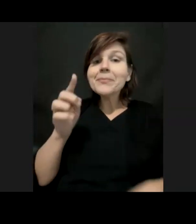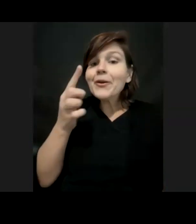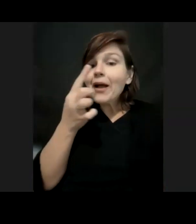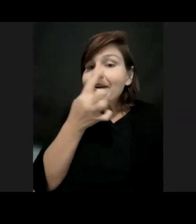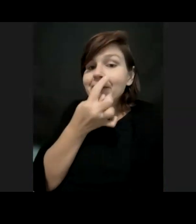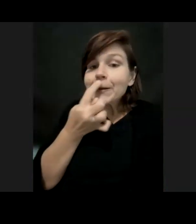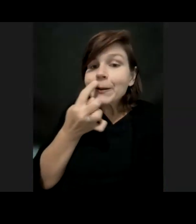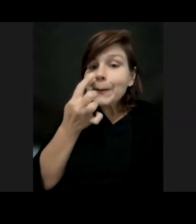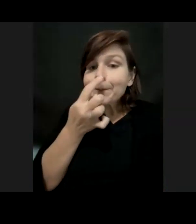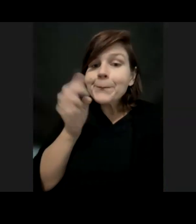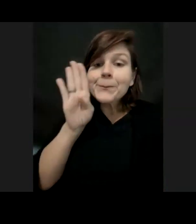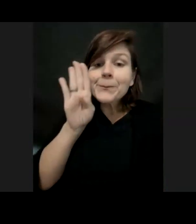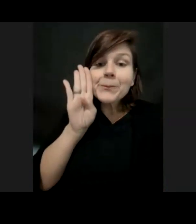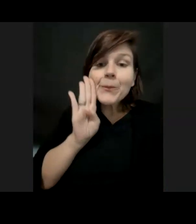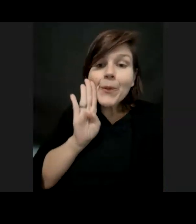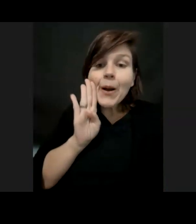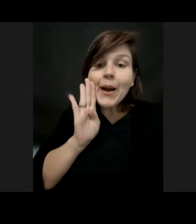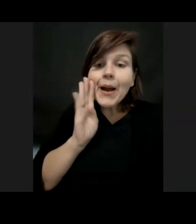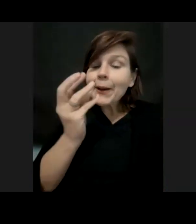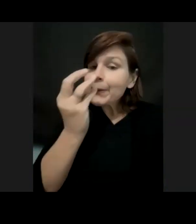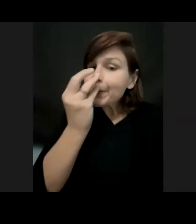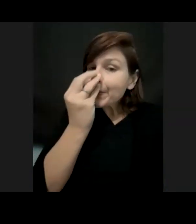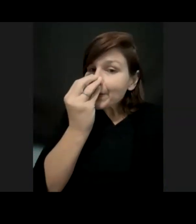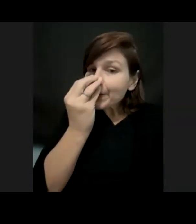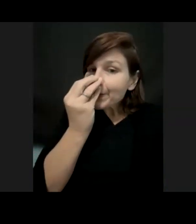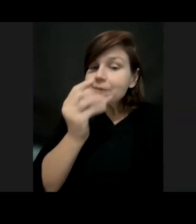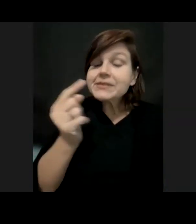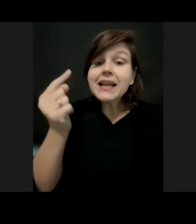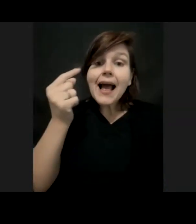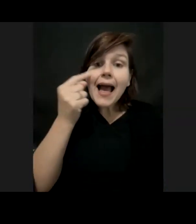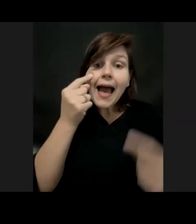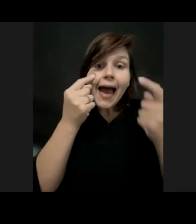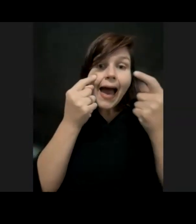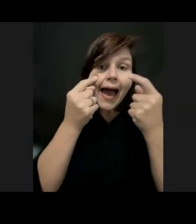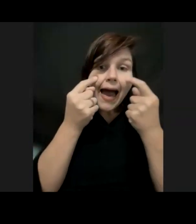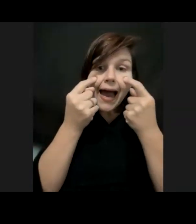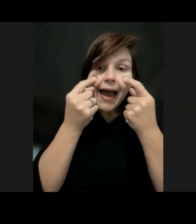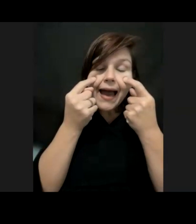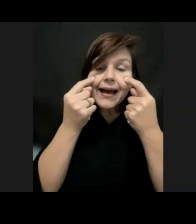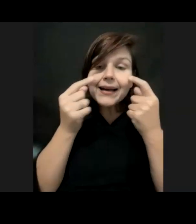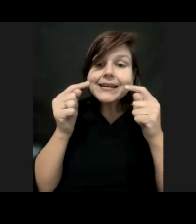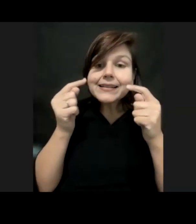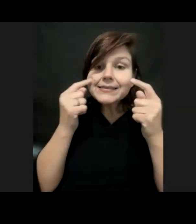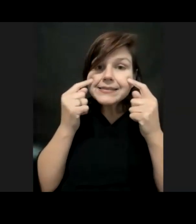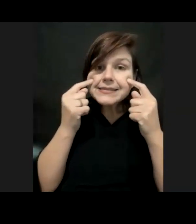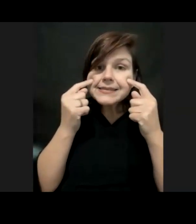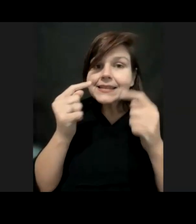I’ve cut out two eyes in white and put black middles to the eyes.